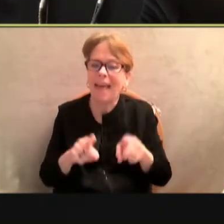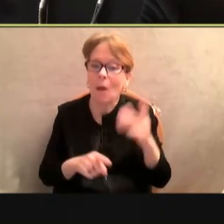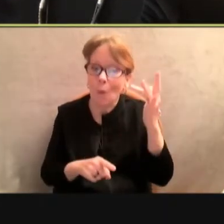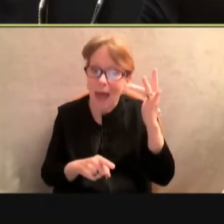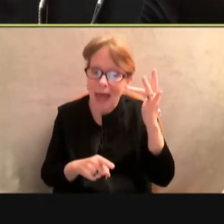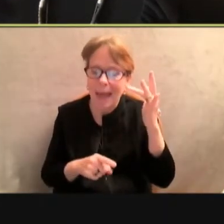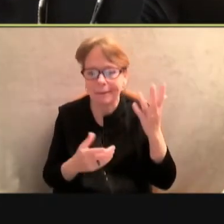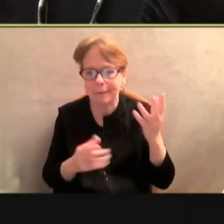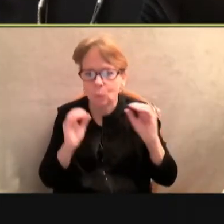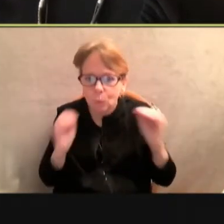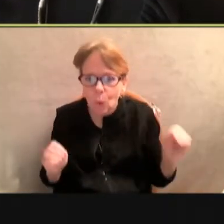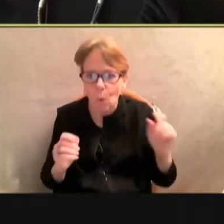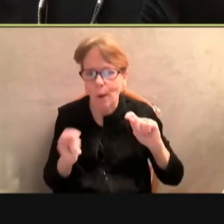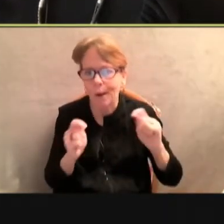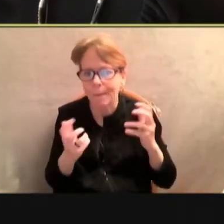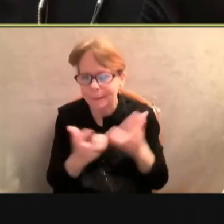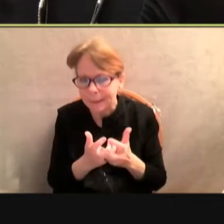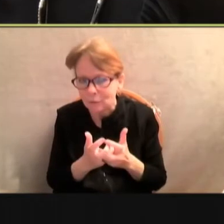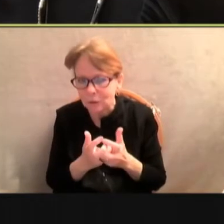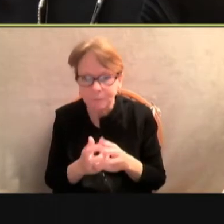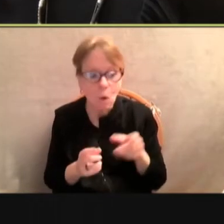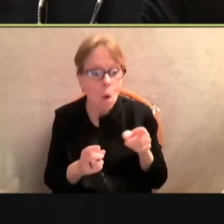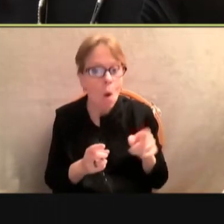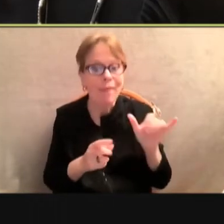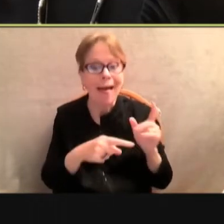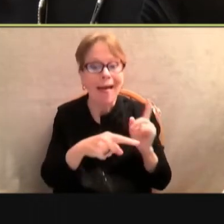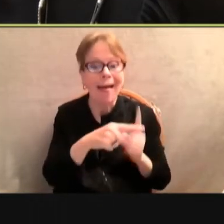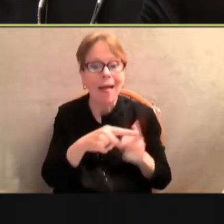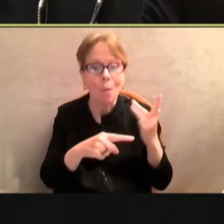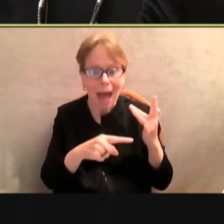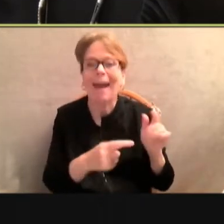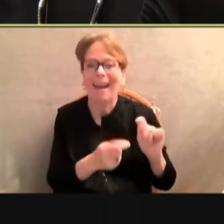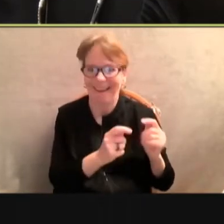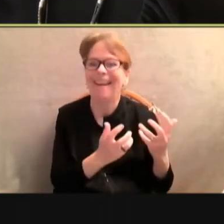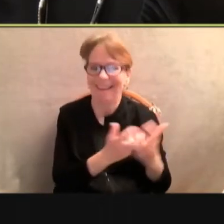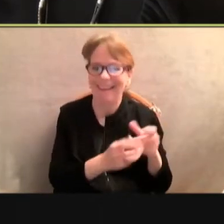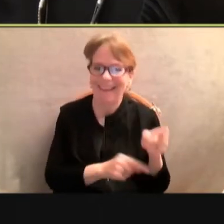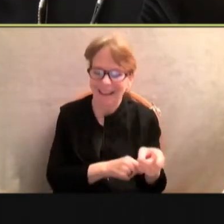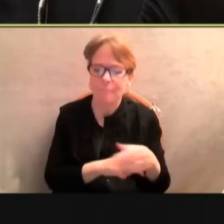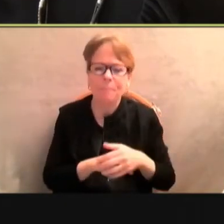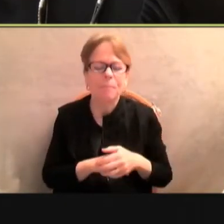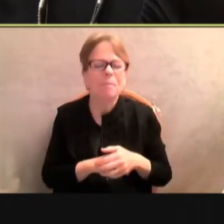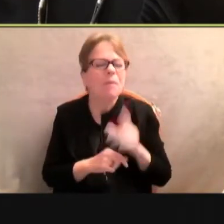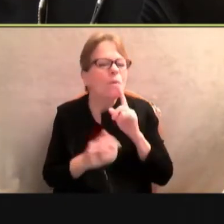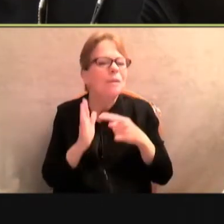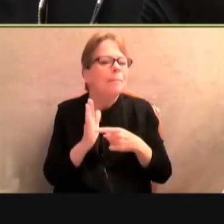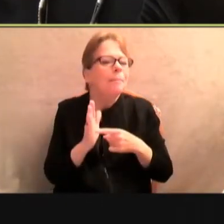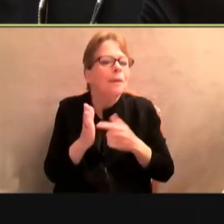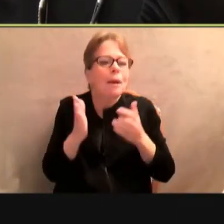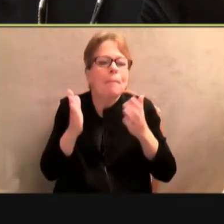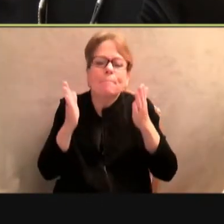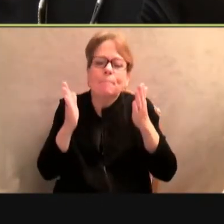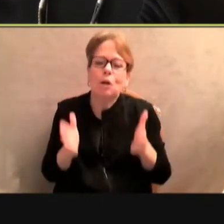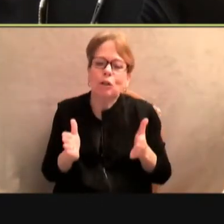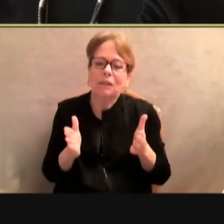for example, someone who wasn't diagnosed with a learning disability or anxiety until